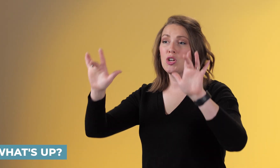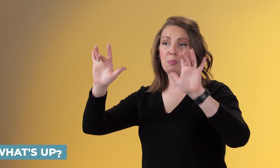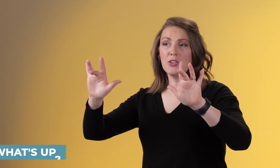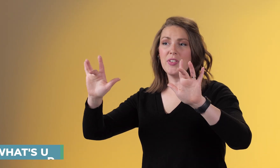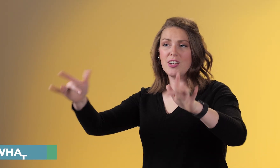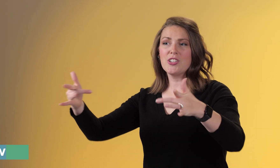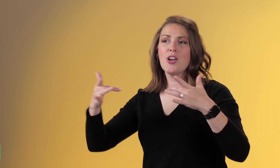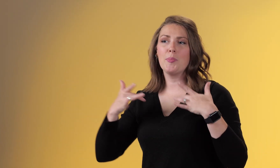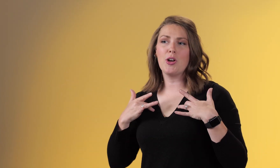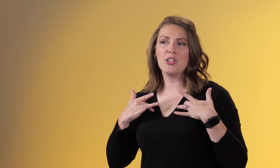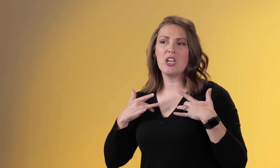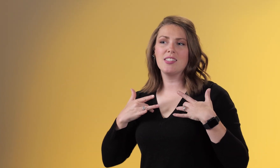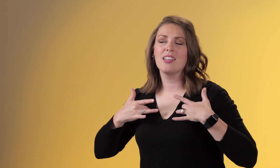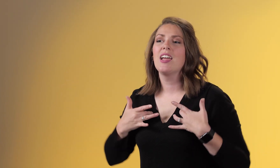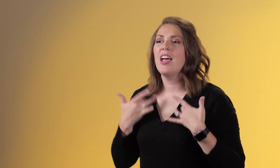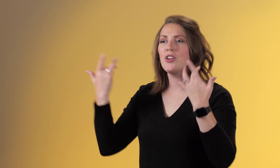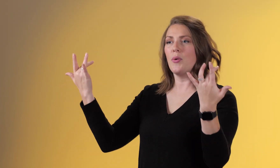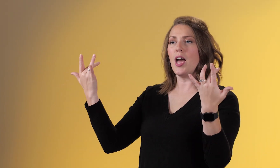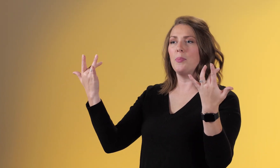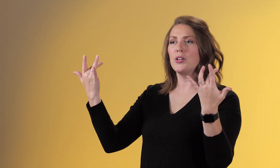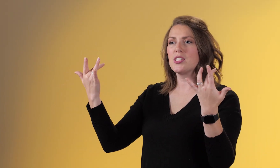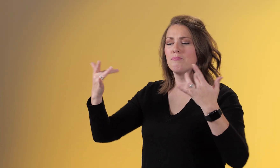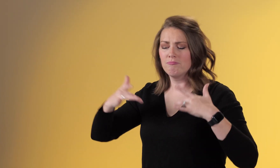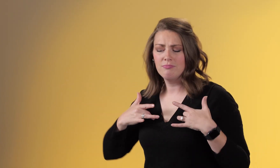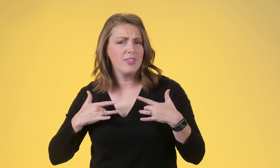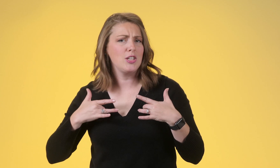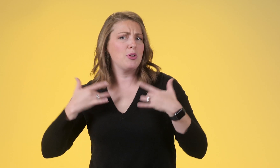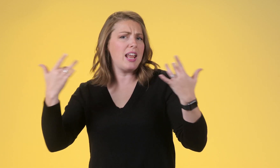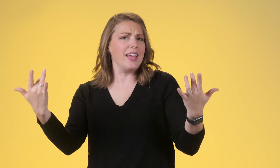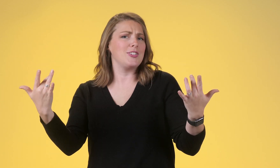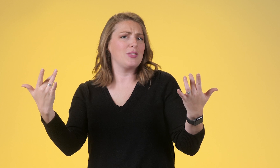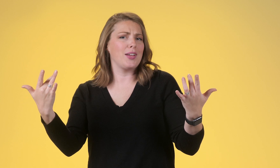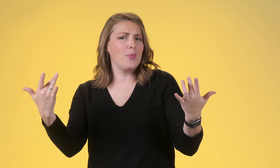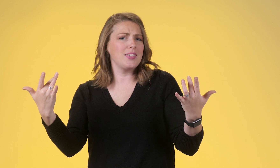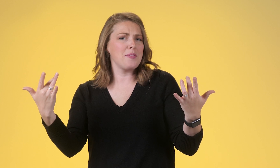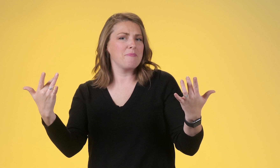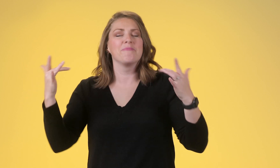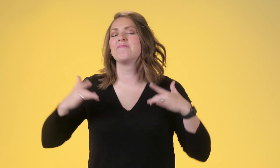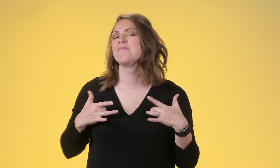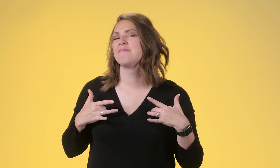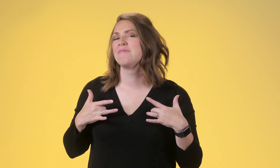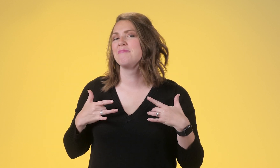Your middle fingers are put on the chest and they're going upwards. And you put an attitude like, what's up?